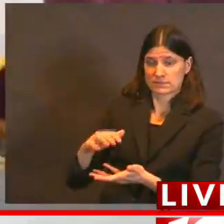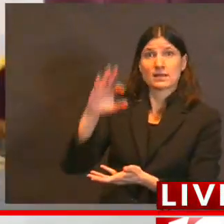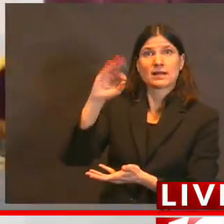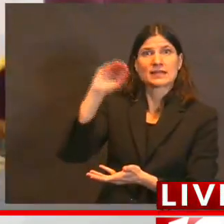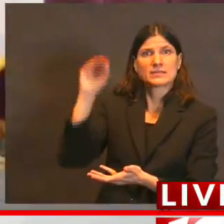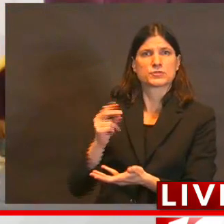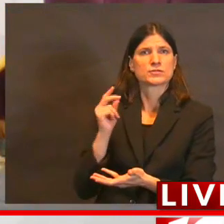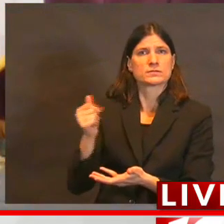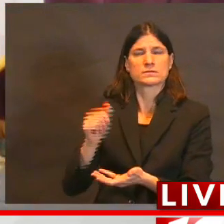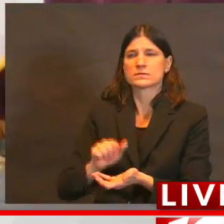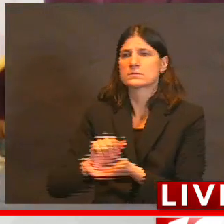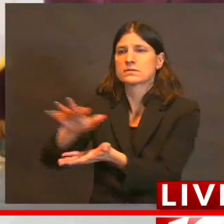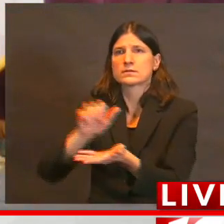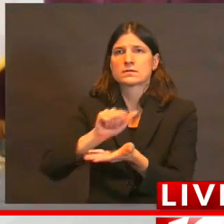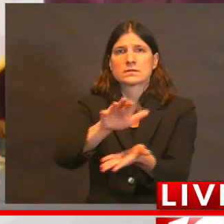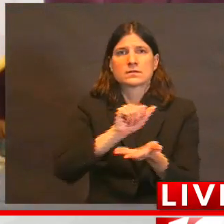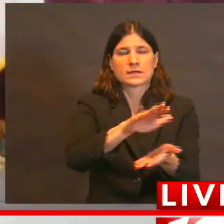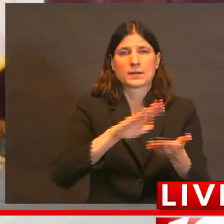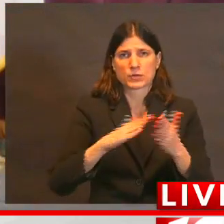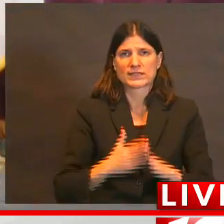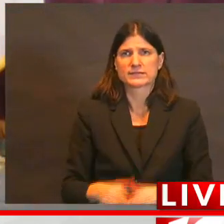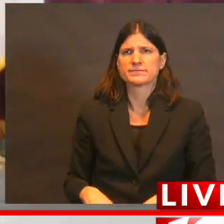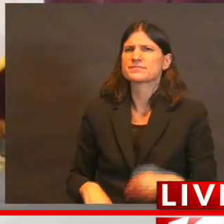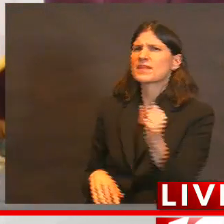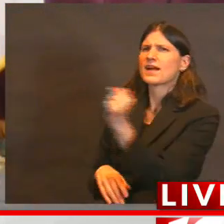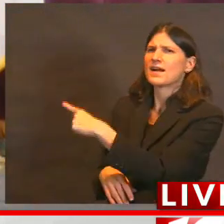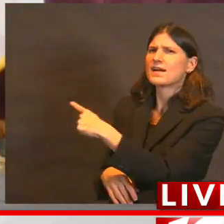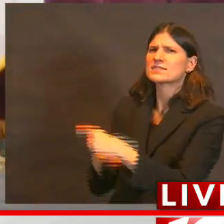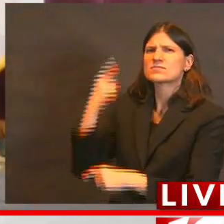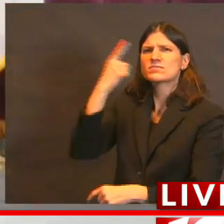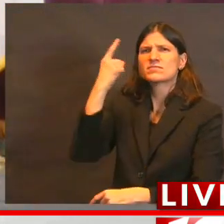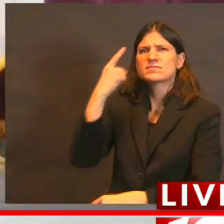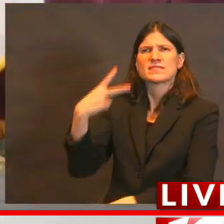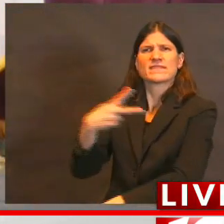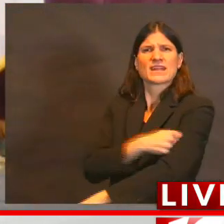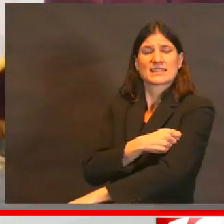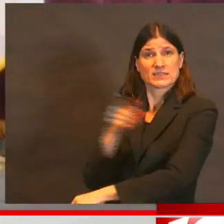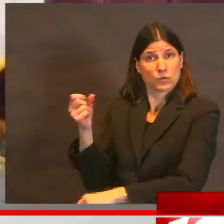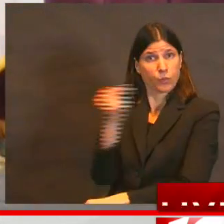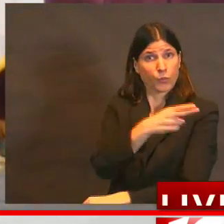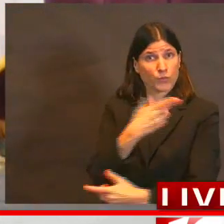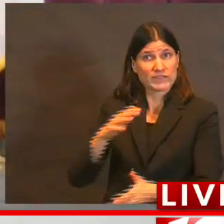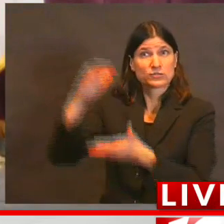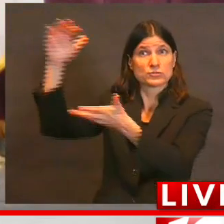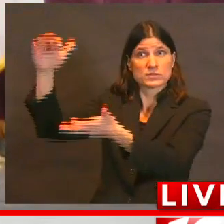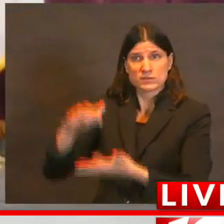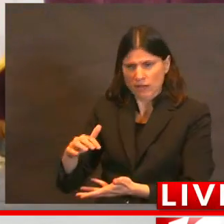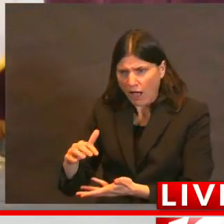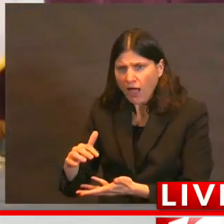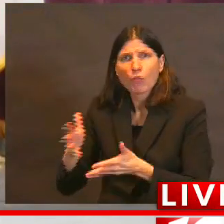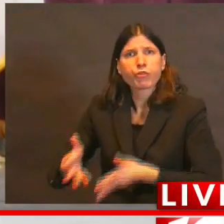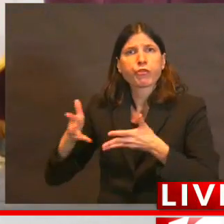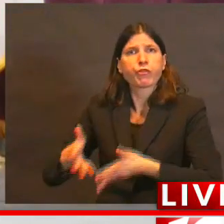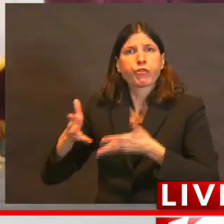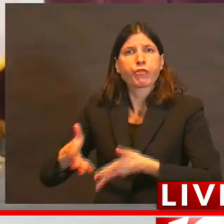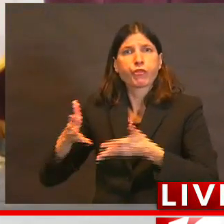DOING TO ENSURE THAT THE 90% OF THE VACCINE THAT WE CONTROL GETS OUT INTO THE INDIVIDUALS